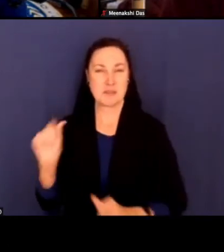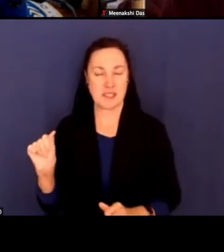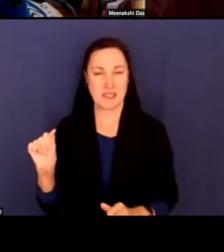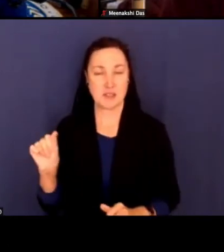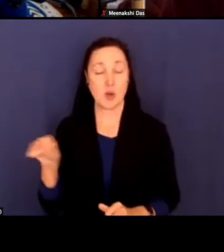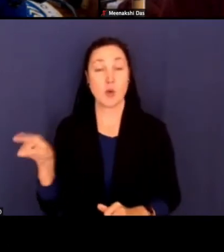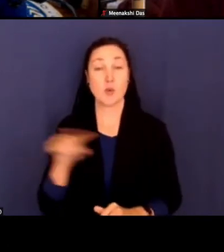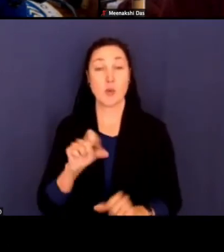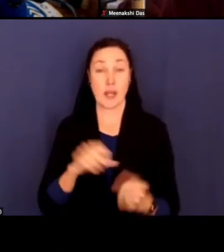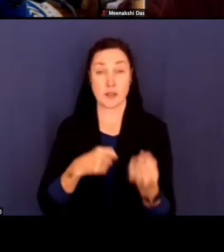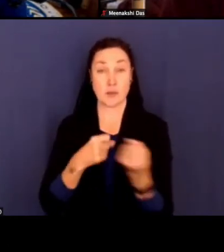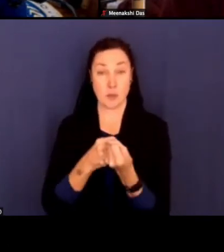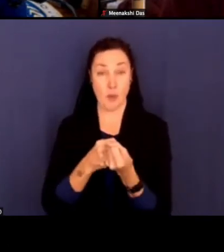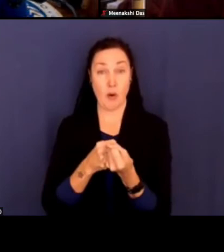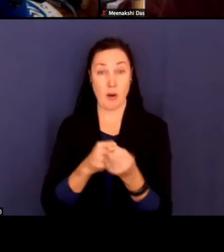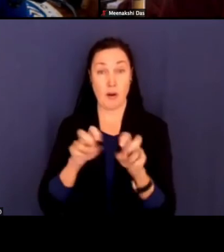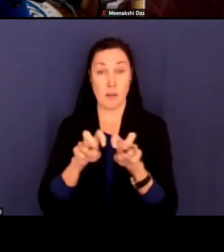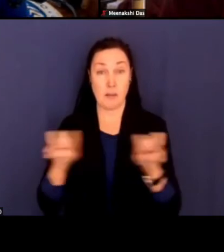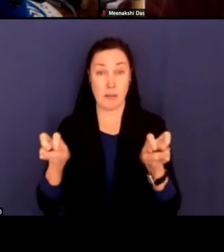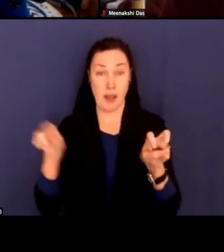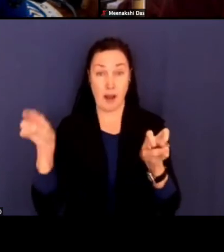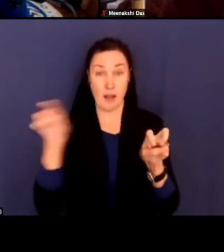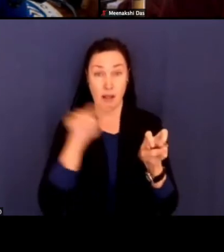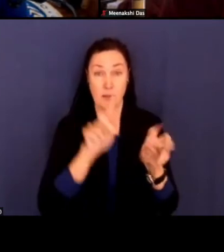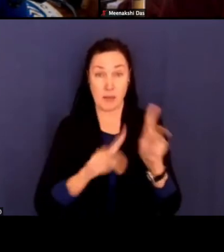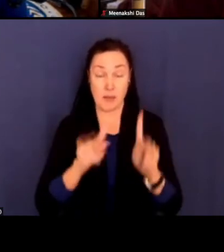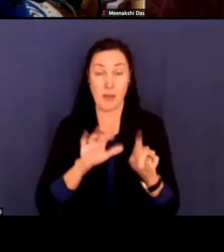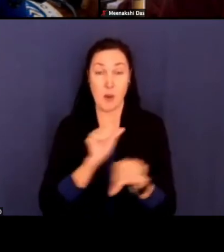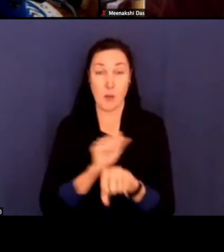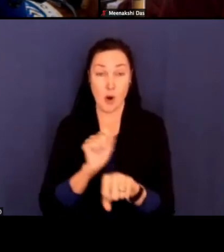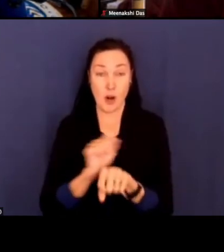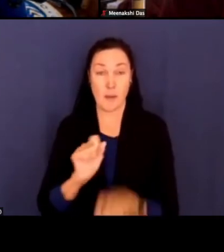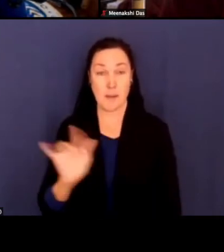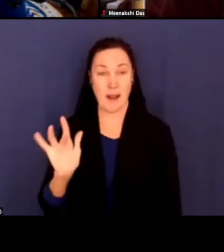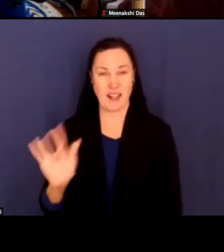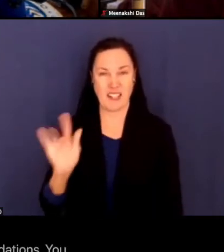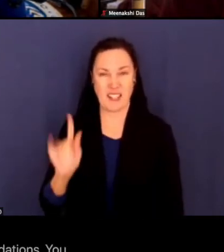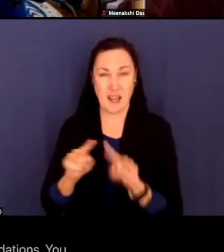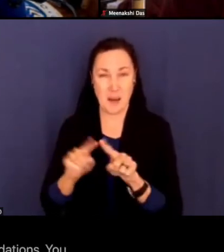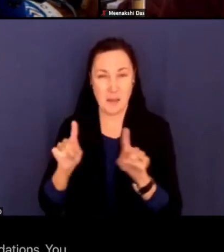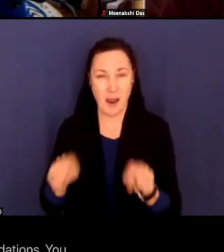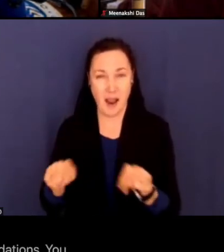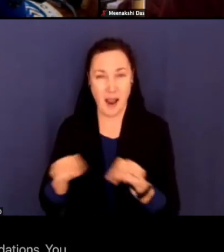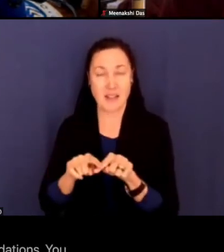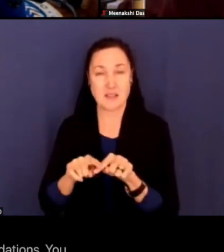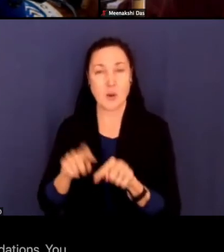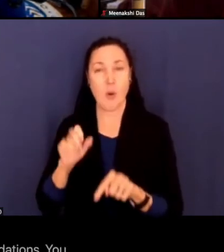links in the description box or by visiting illimitable.org. You can learn more about the